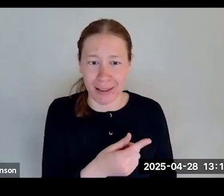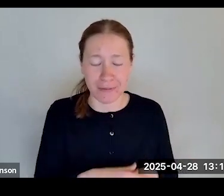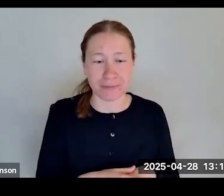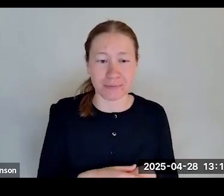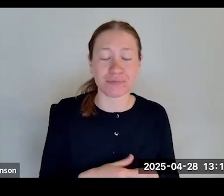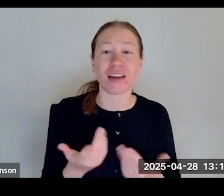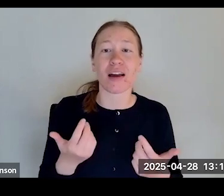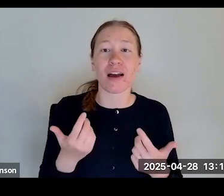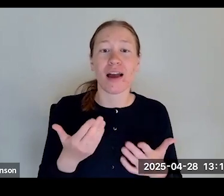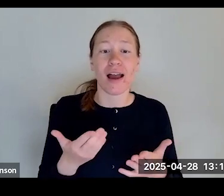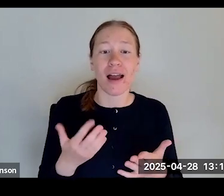through your own self-advocacy.